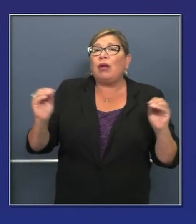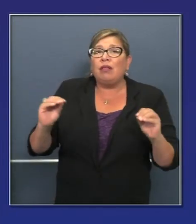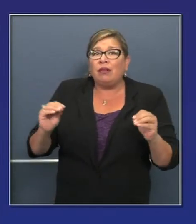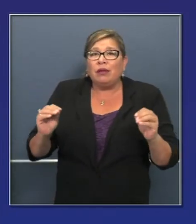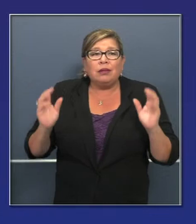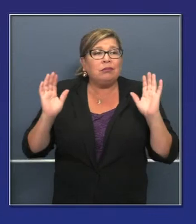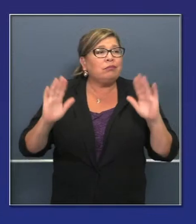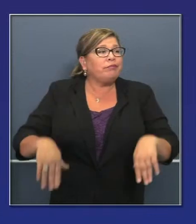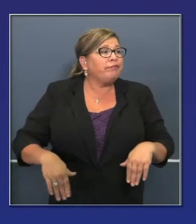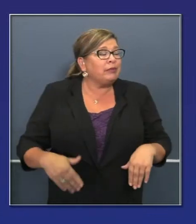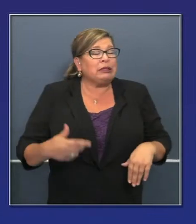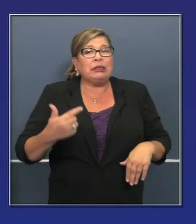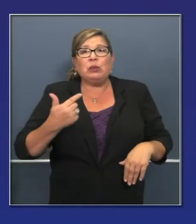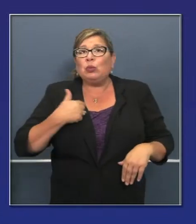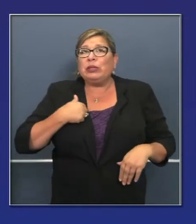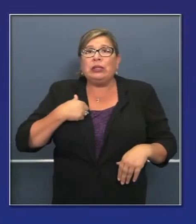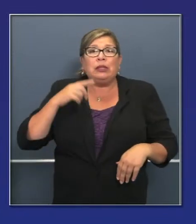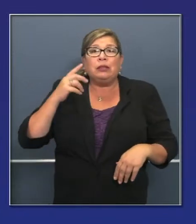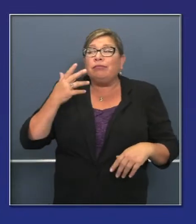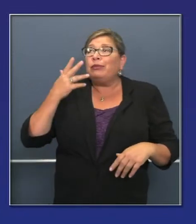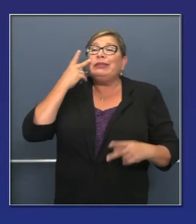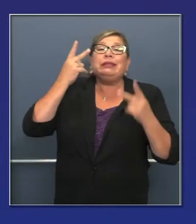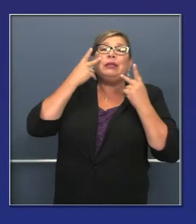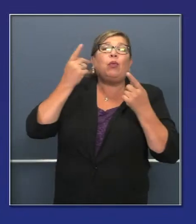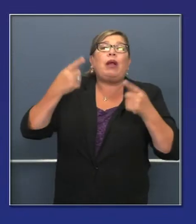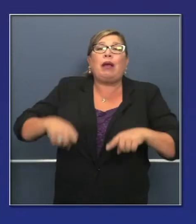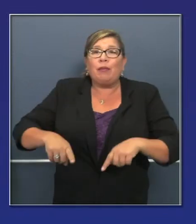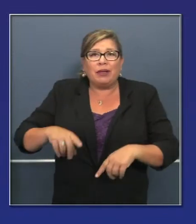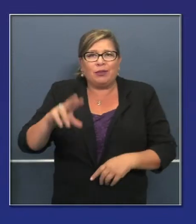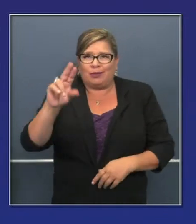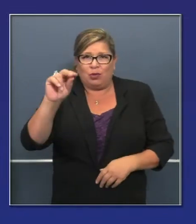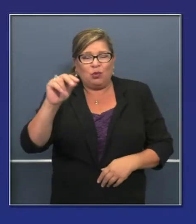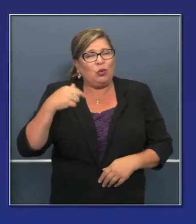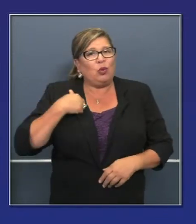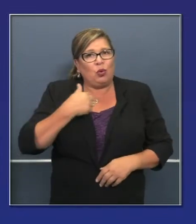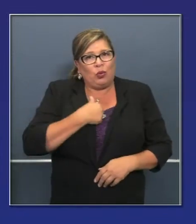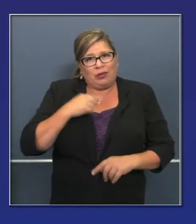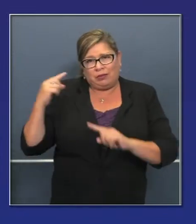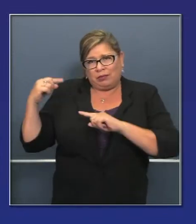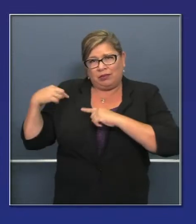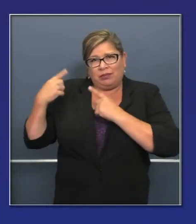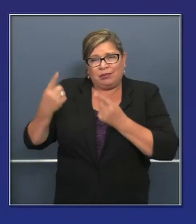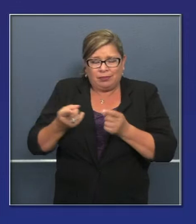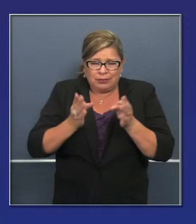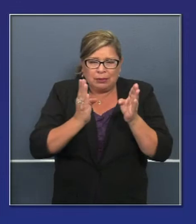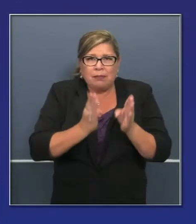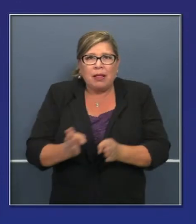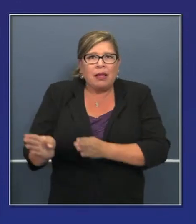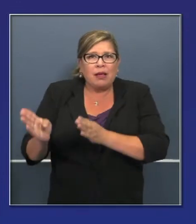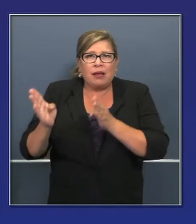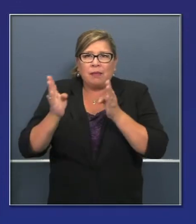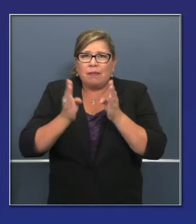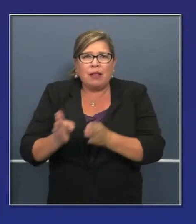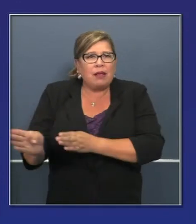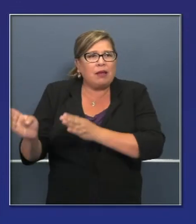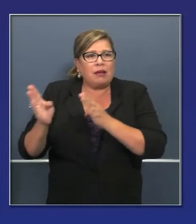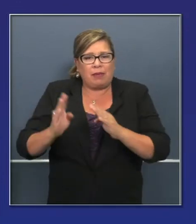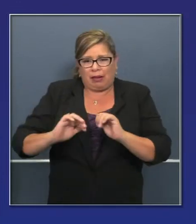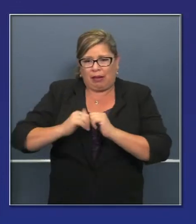as victims of fate we have been preparing to reopen the economy preparing as we increase the